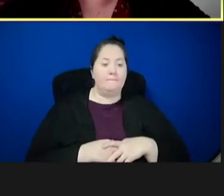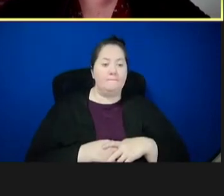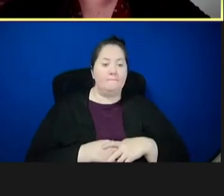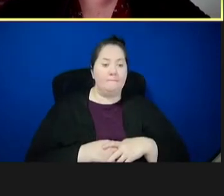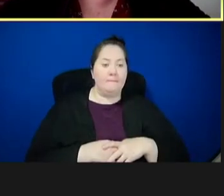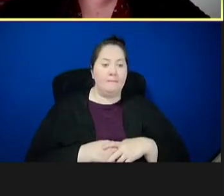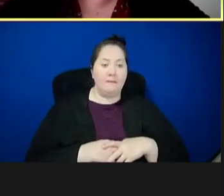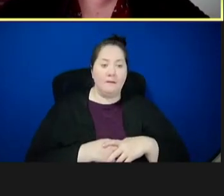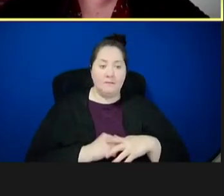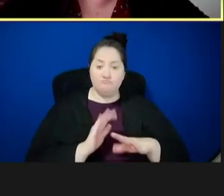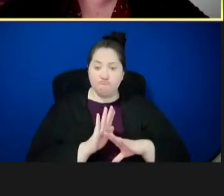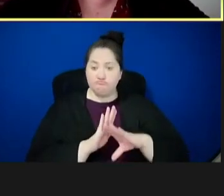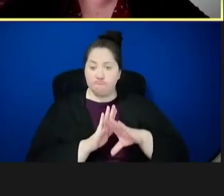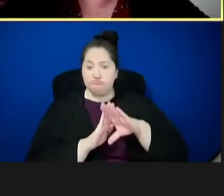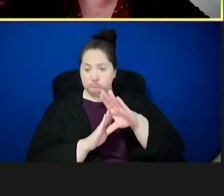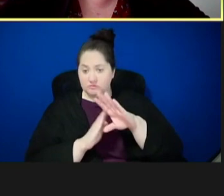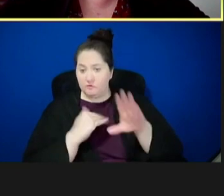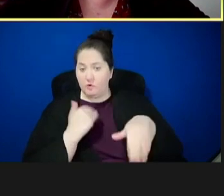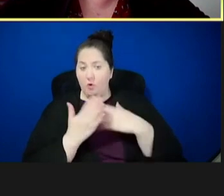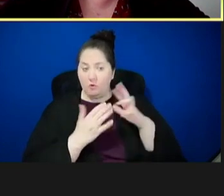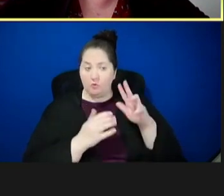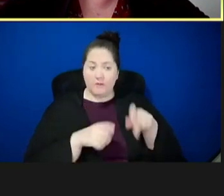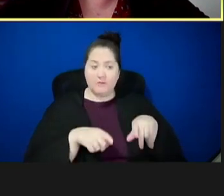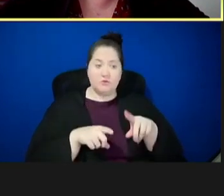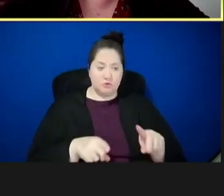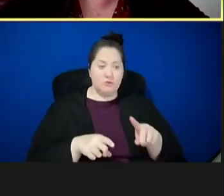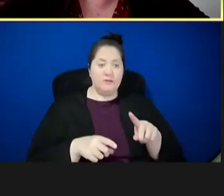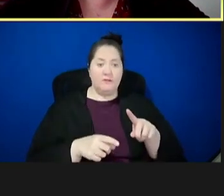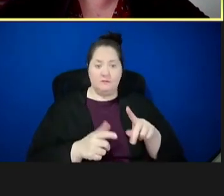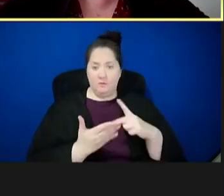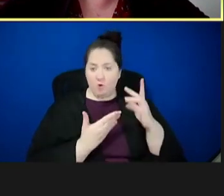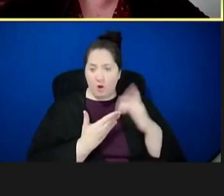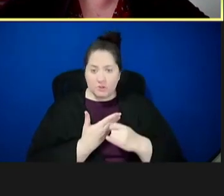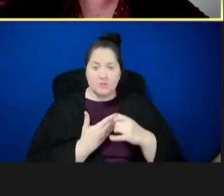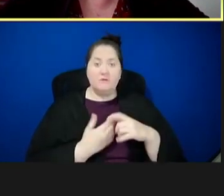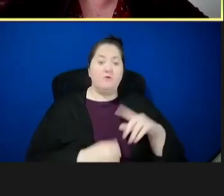for all vaccination rates during the period of the project, even for TDAP and shingles.